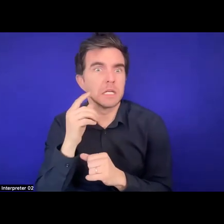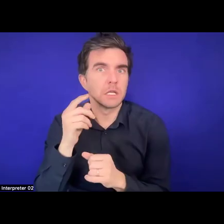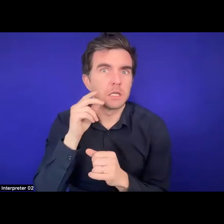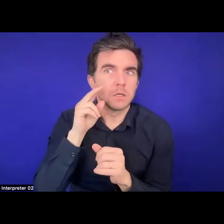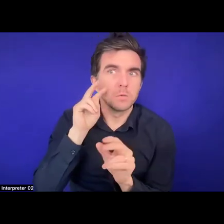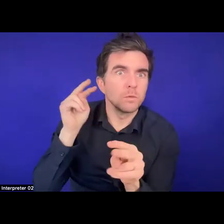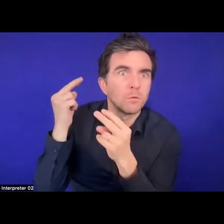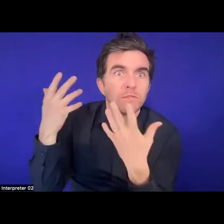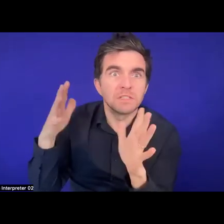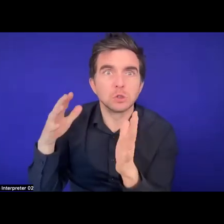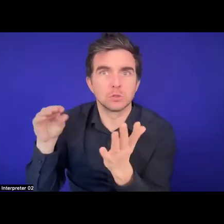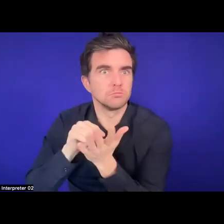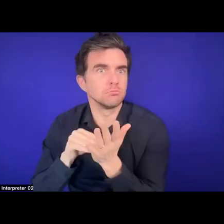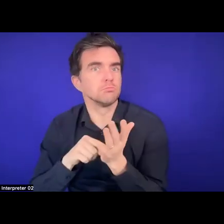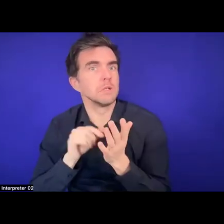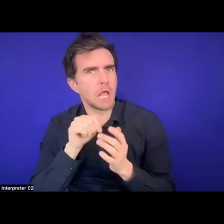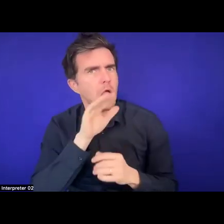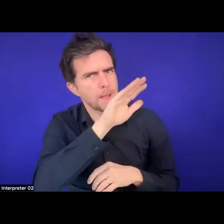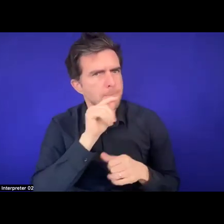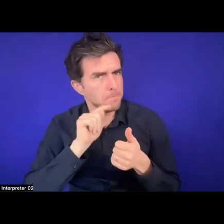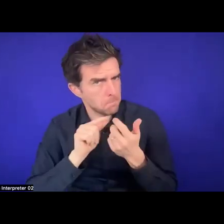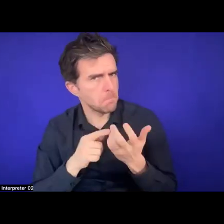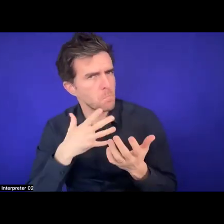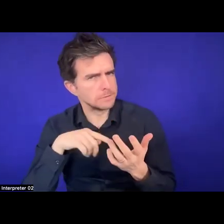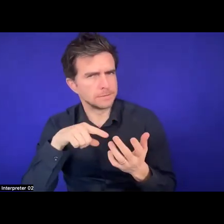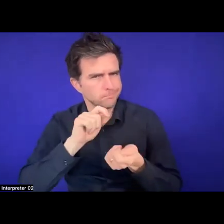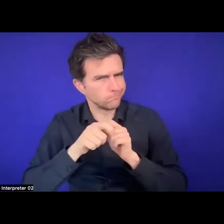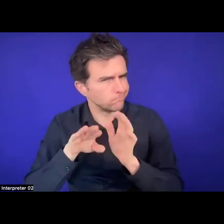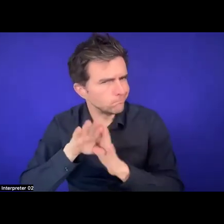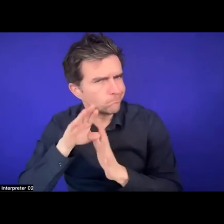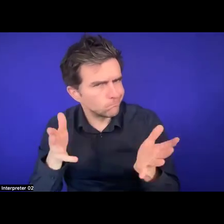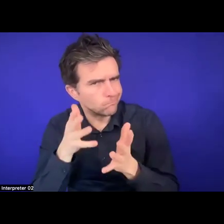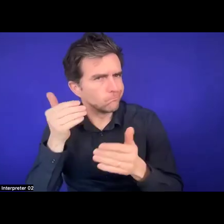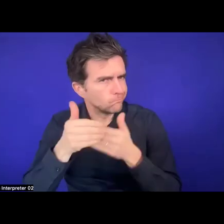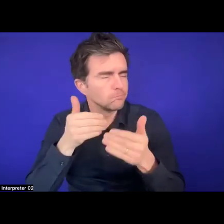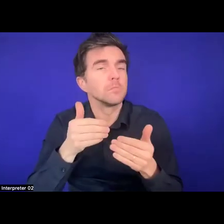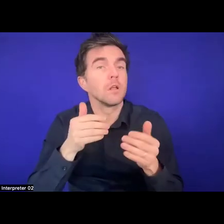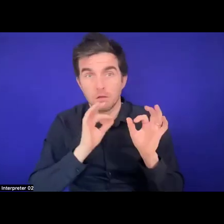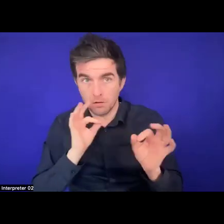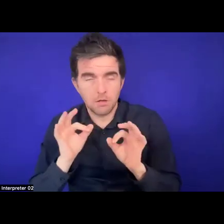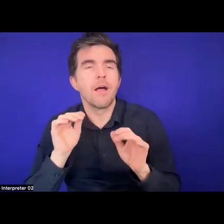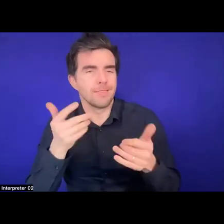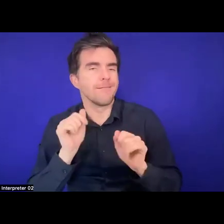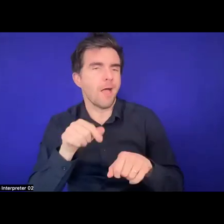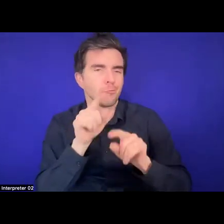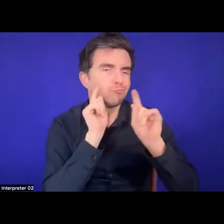interview. So in summary my advice is: identify a research topic aligned with the